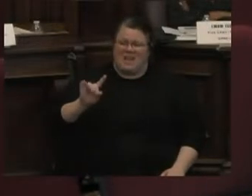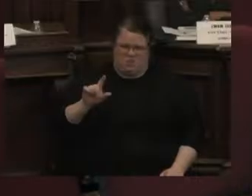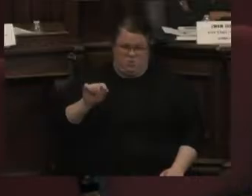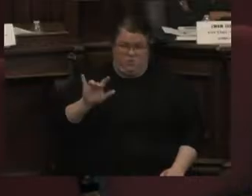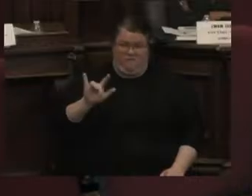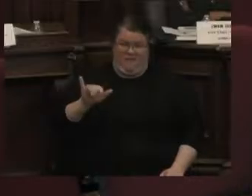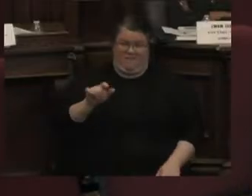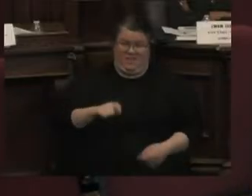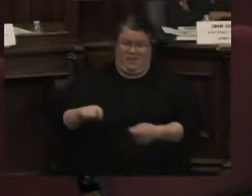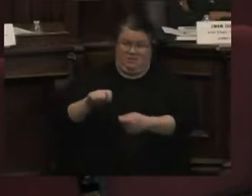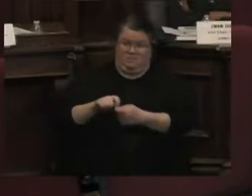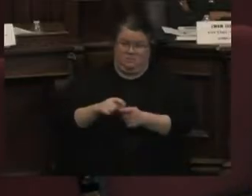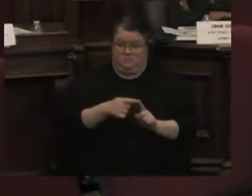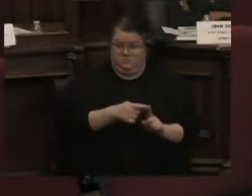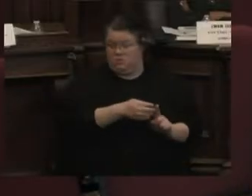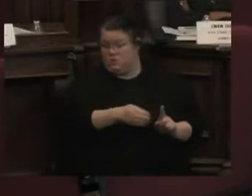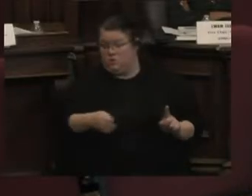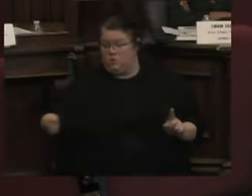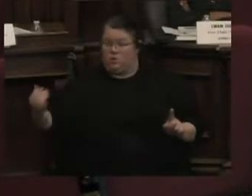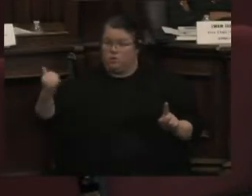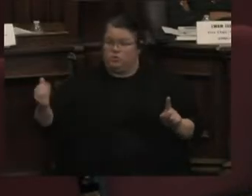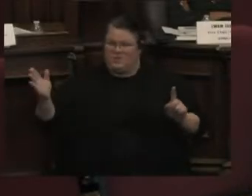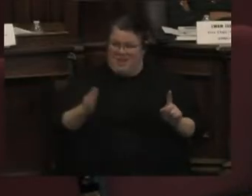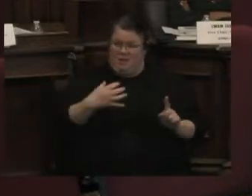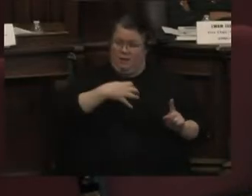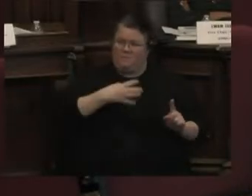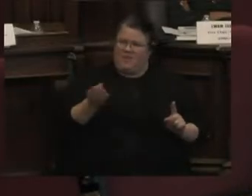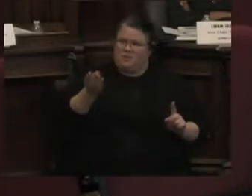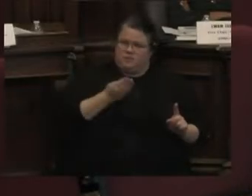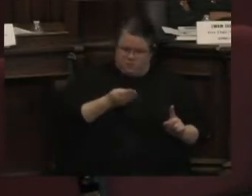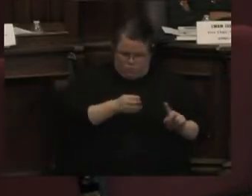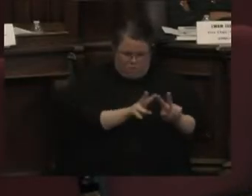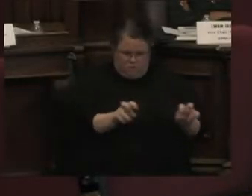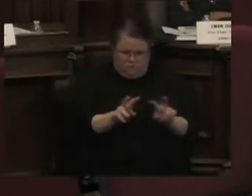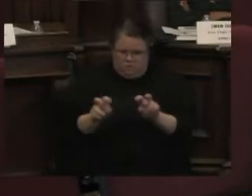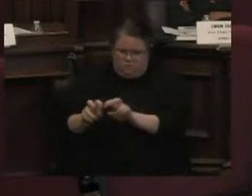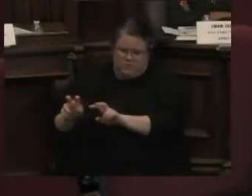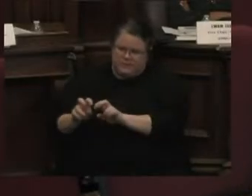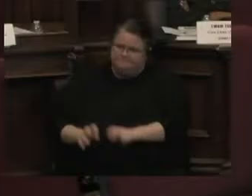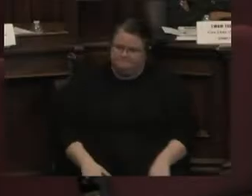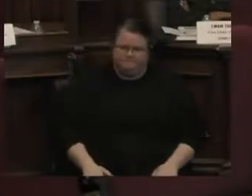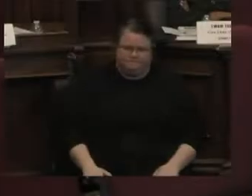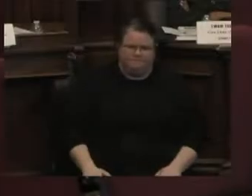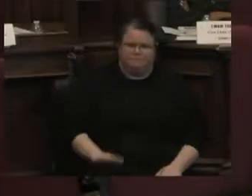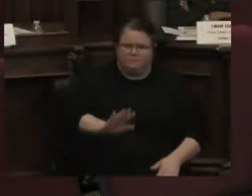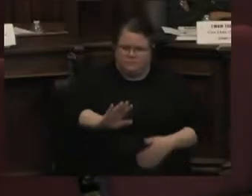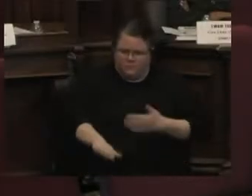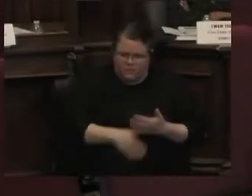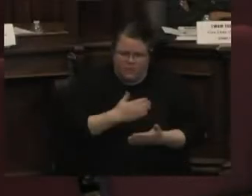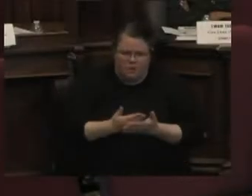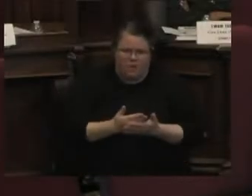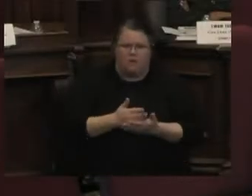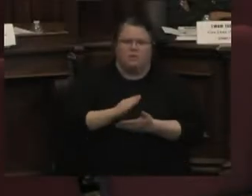From the 28th of April of 2025